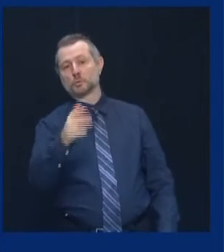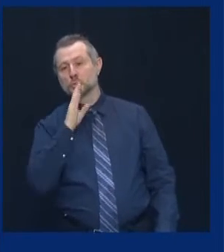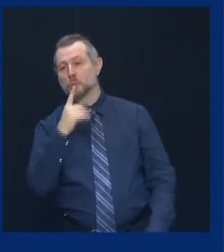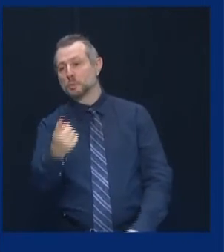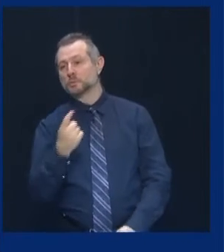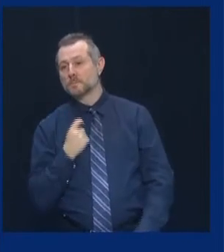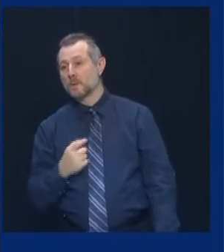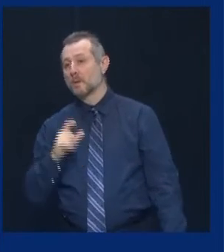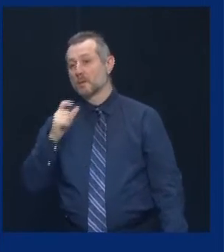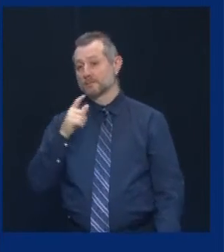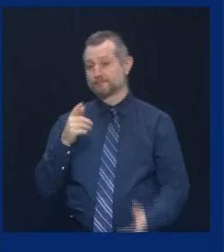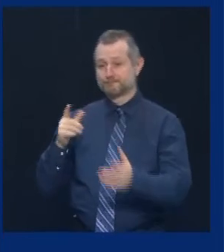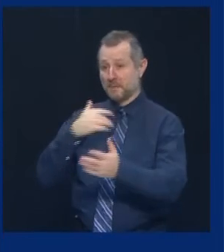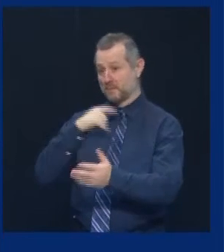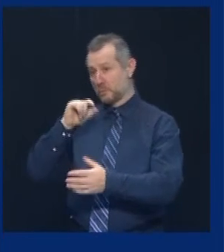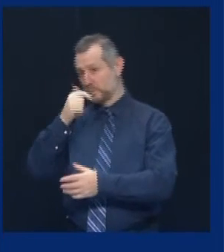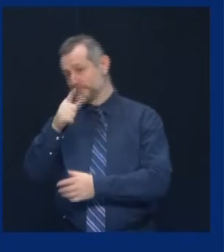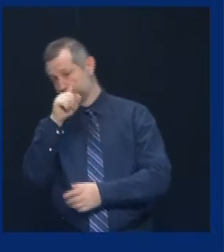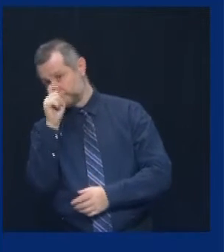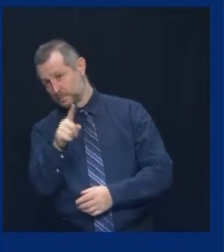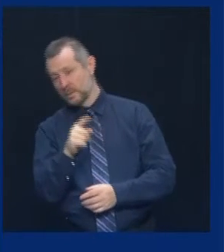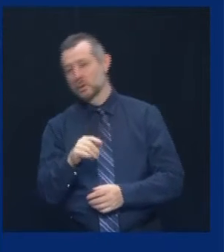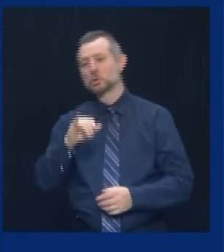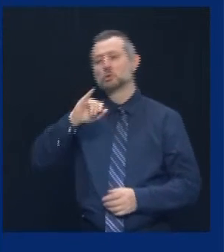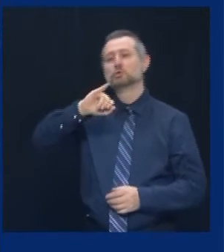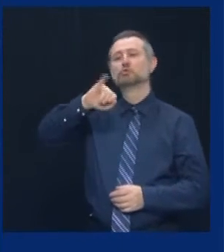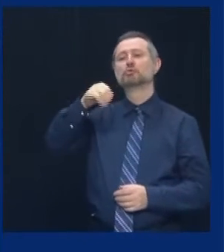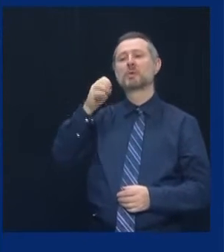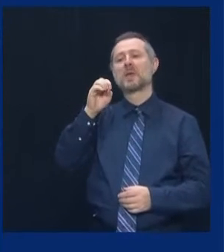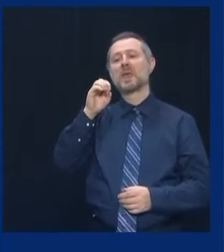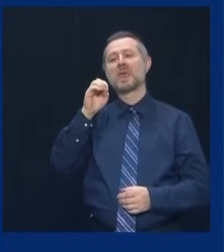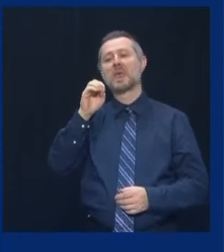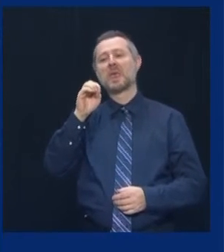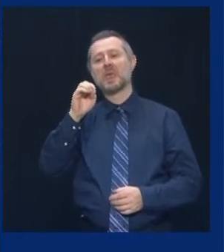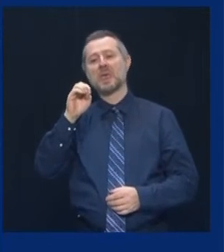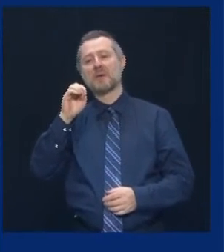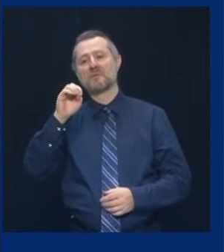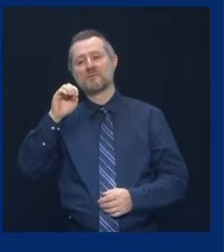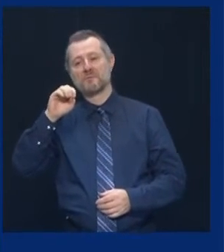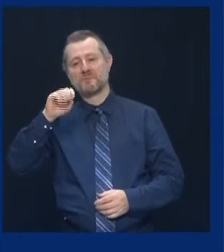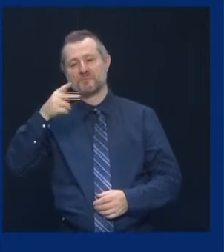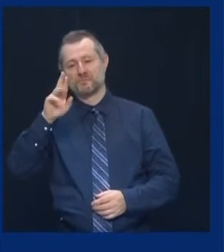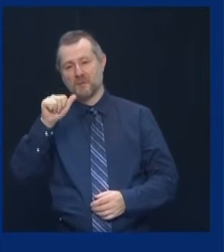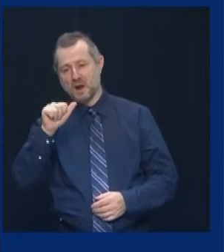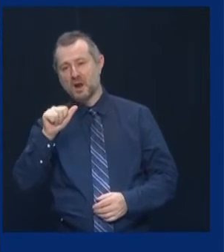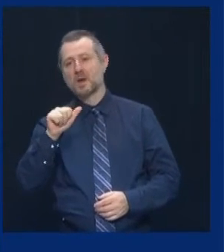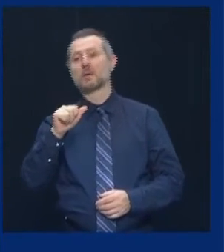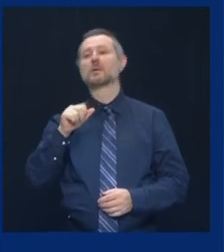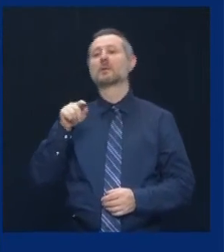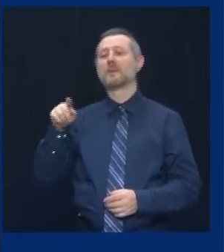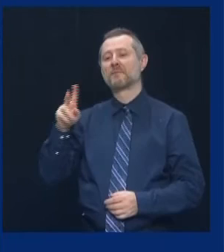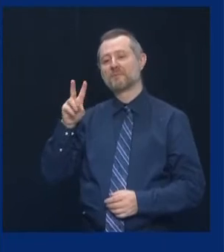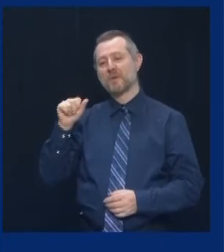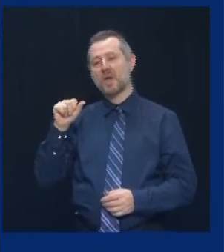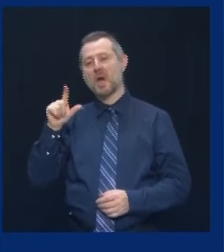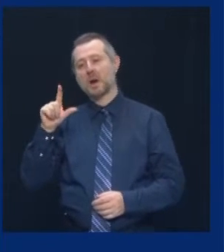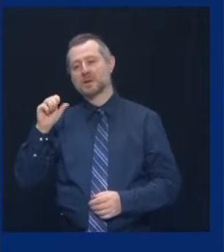NEXT QUESTION OPERATOR?